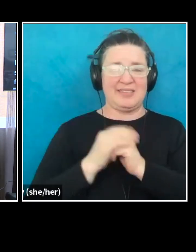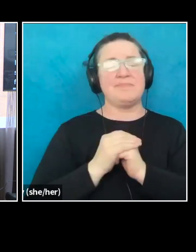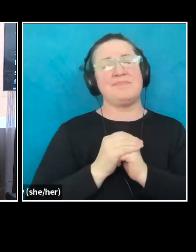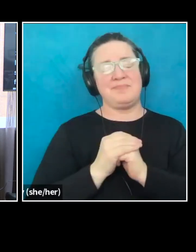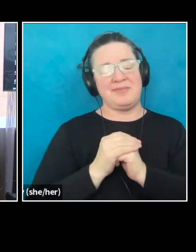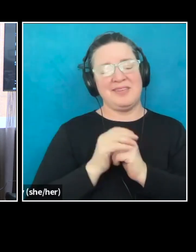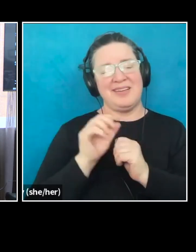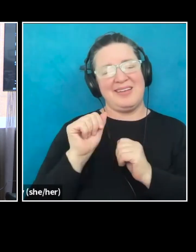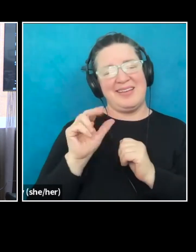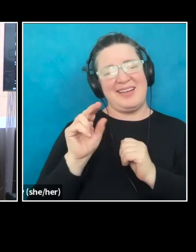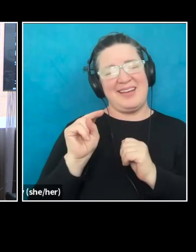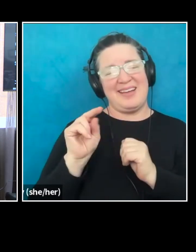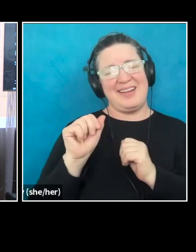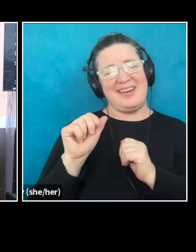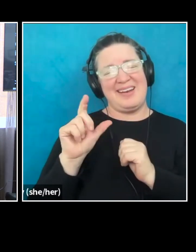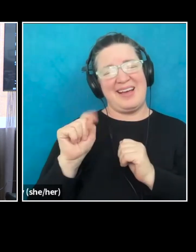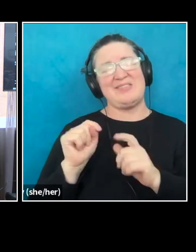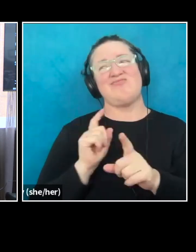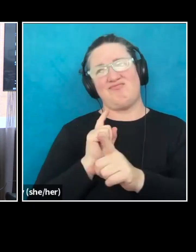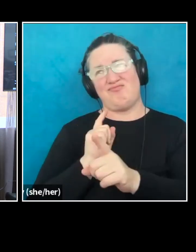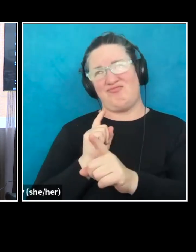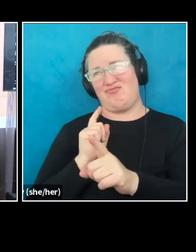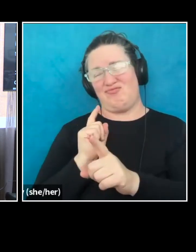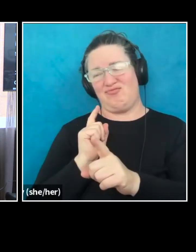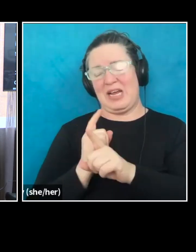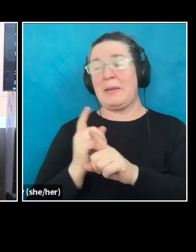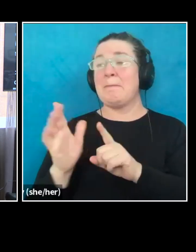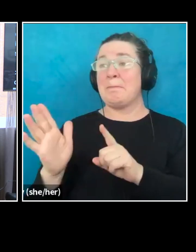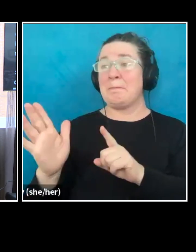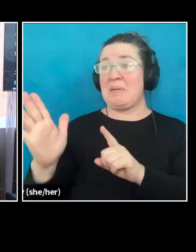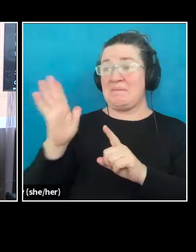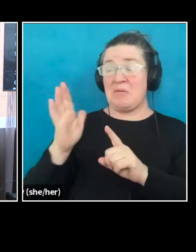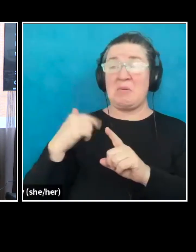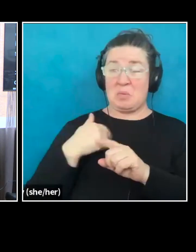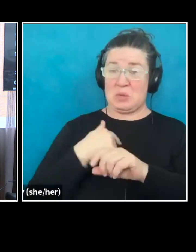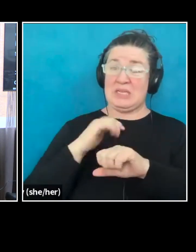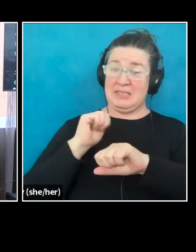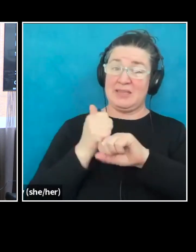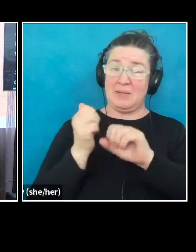have it with two fingers and not everybody was used to that standardized way of moving maps so